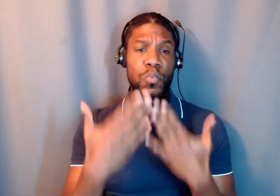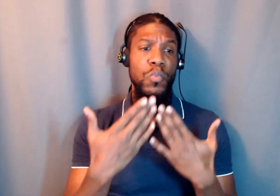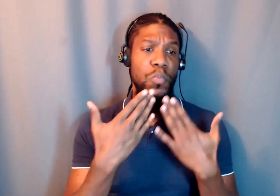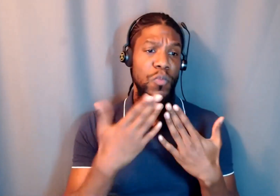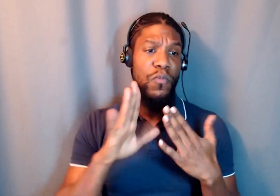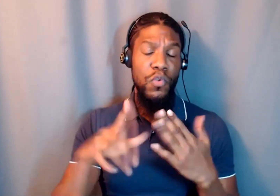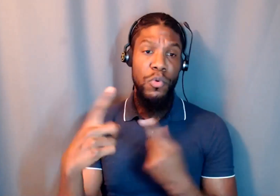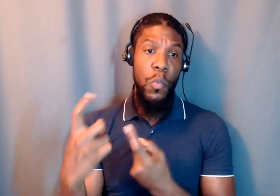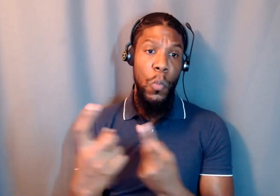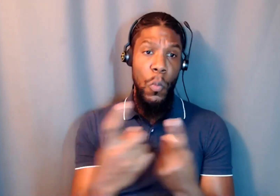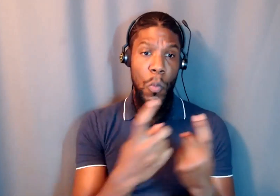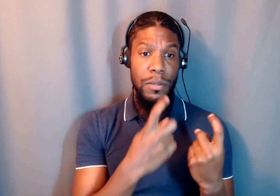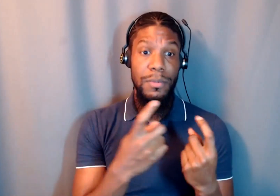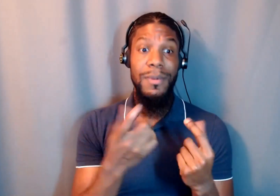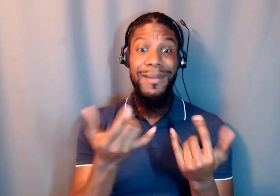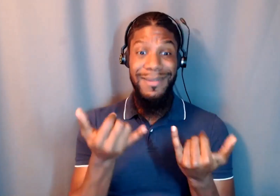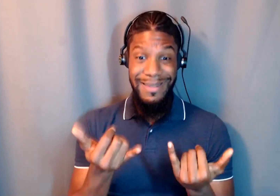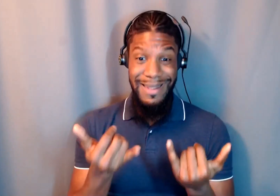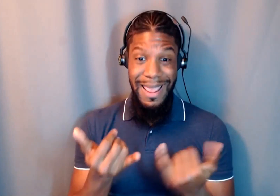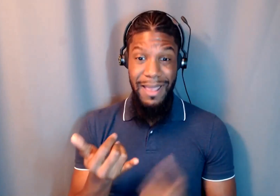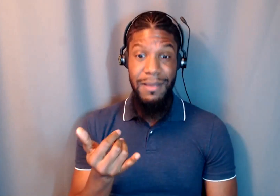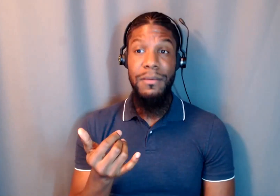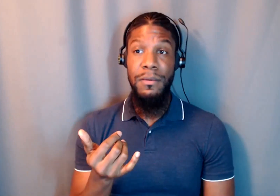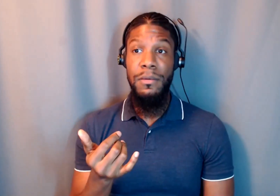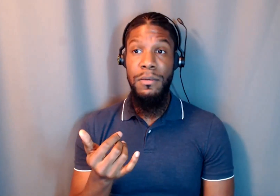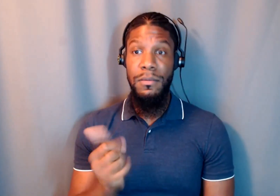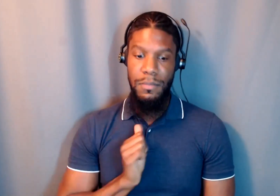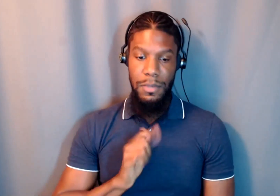And I will hand it over to Jenelle to wrap up.